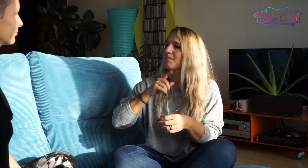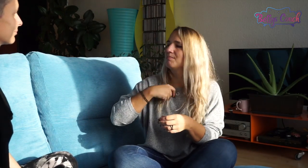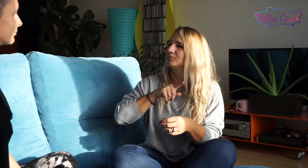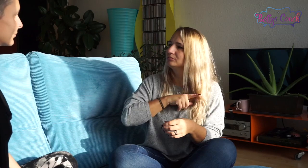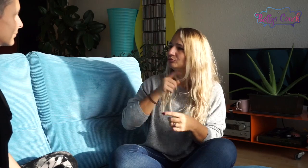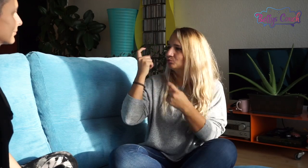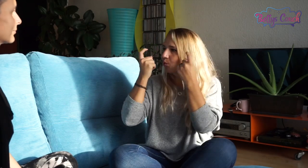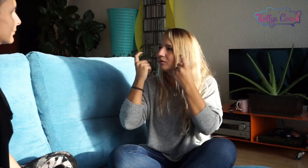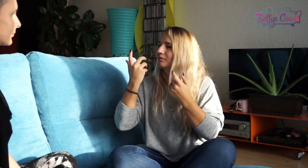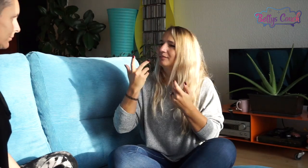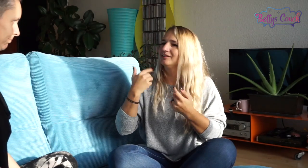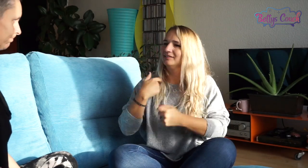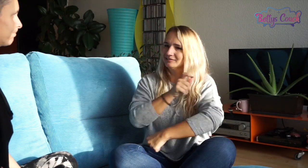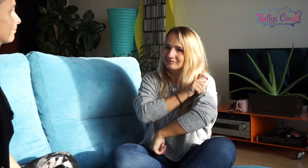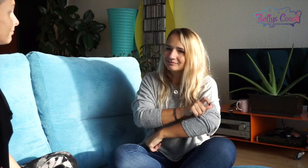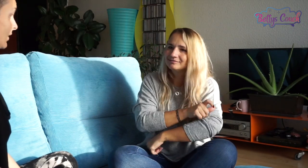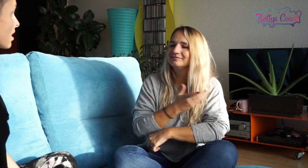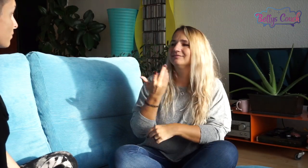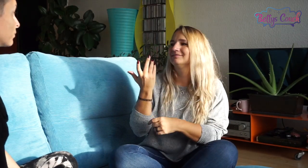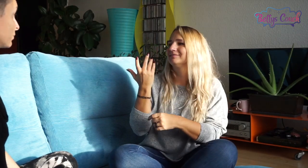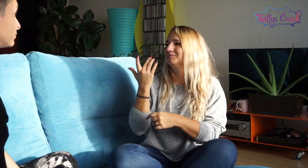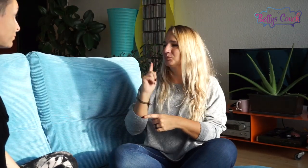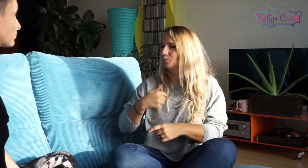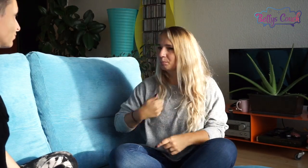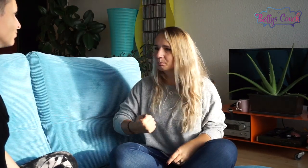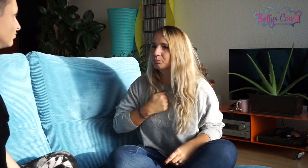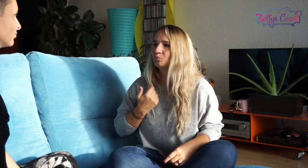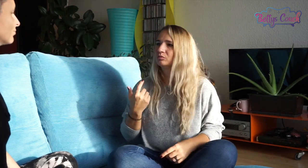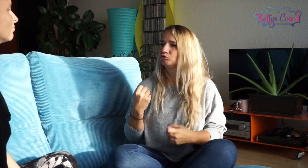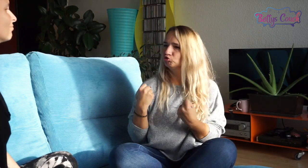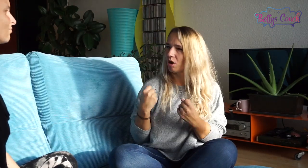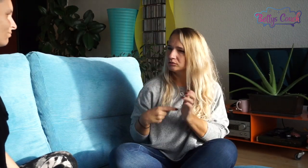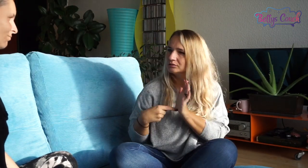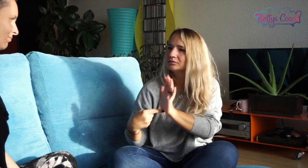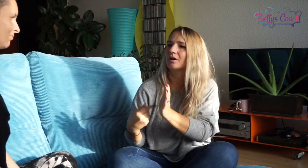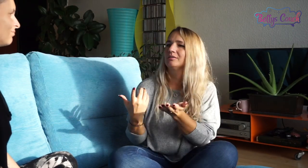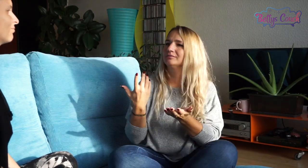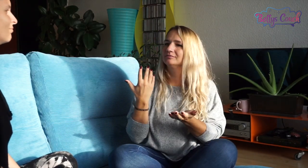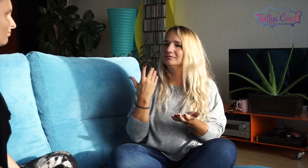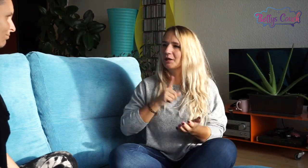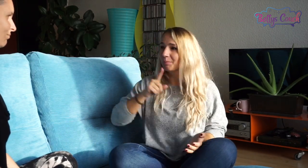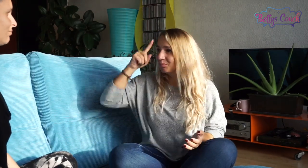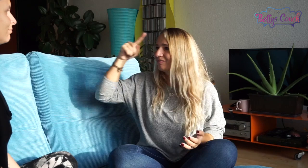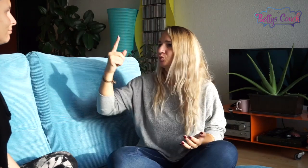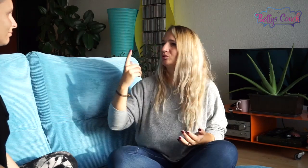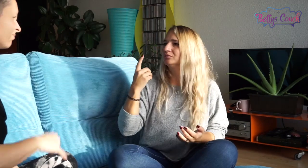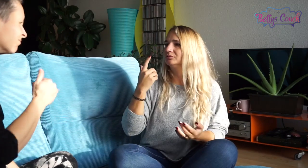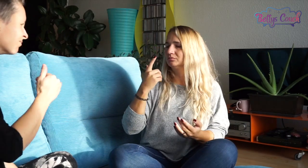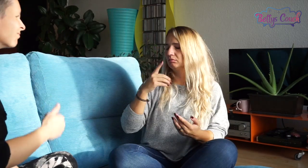I have to worry more, need to have resilience and courage, need to show strength and self-confidence.